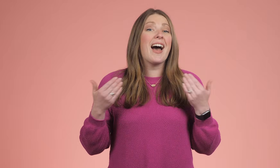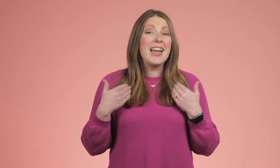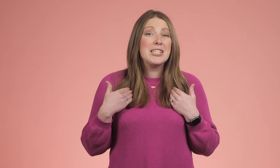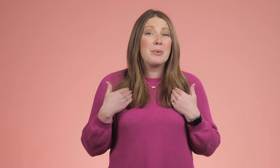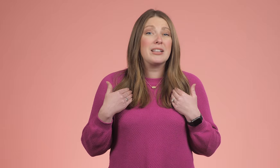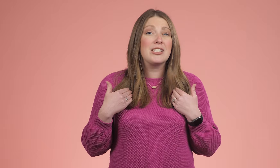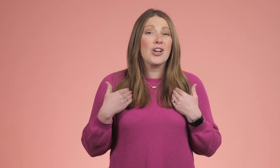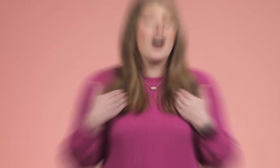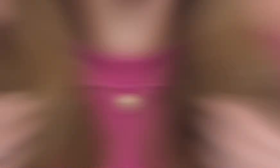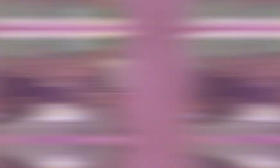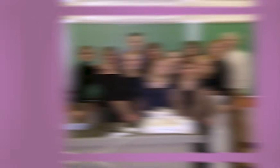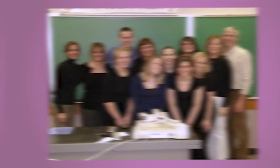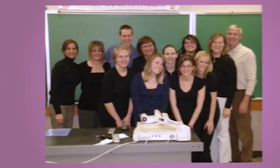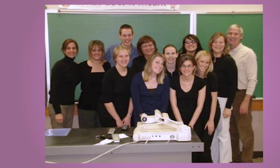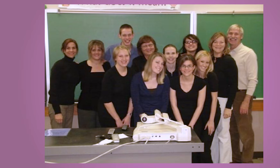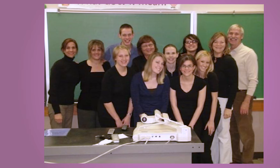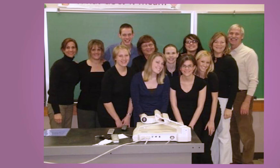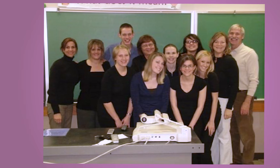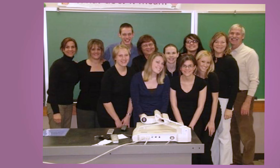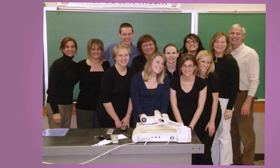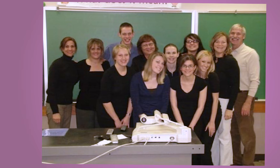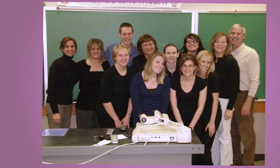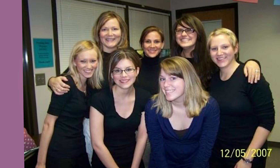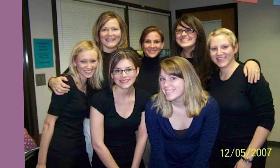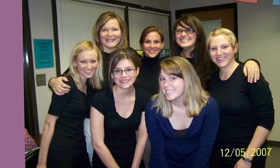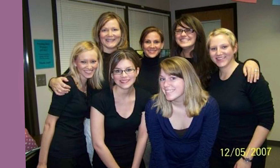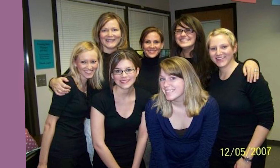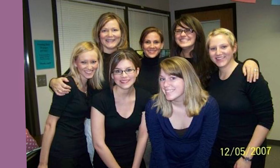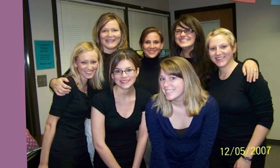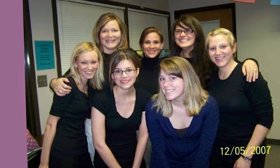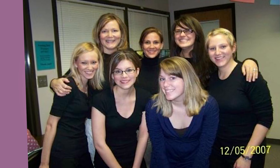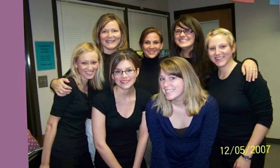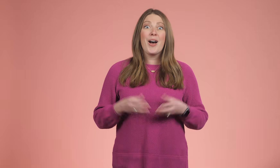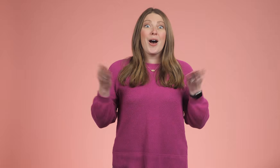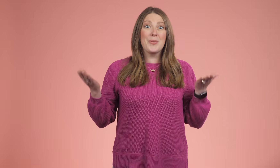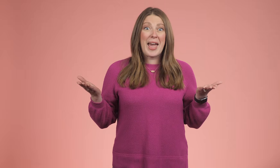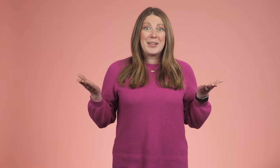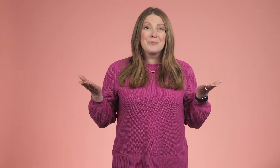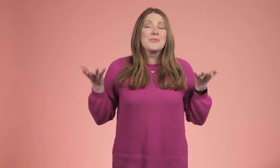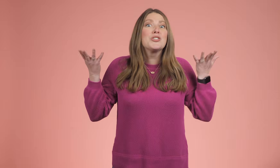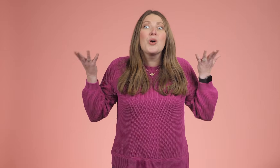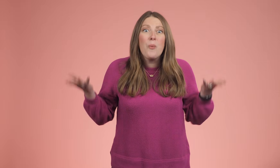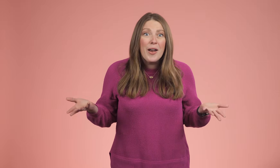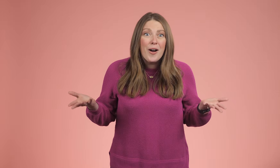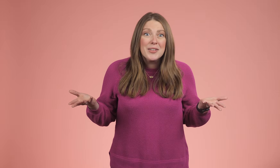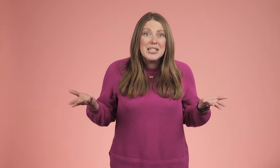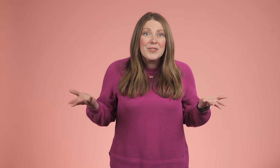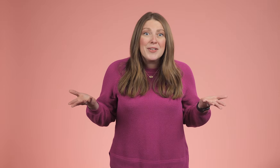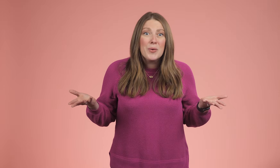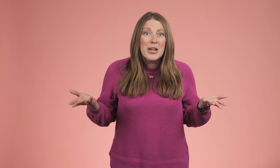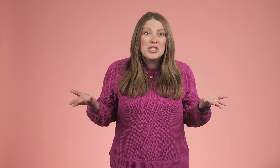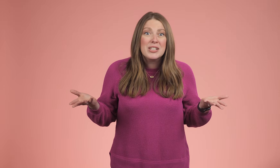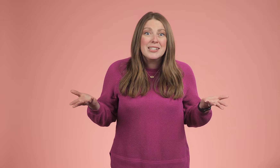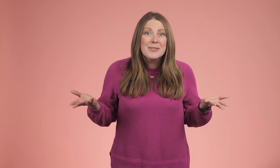I typically saw in my first year of my interpreting program. Okay, so what are these five questions?